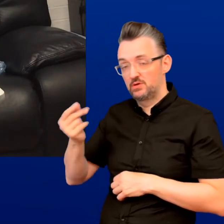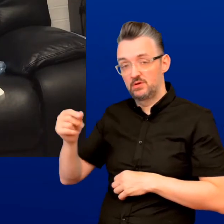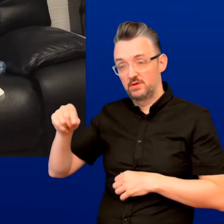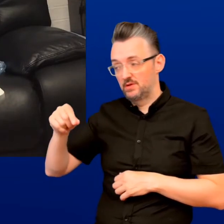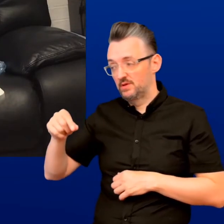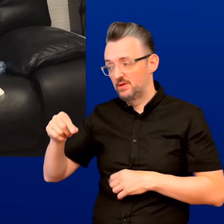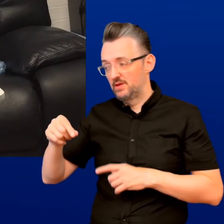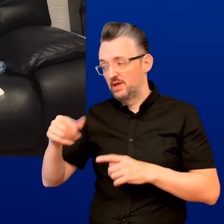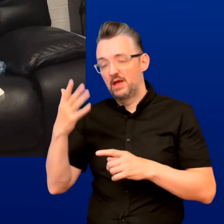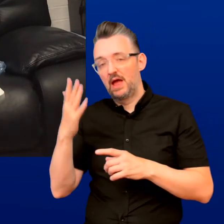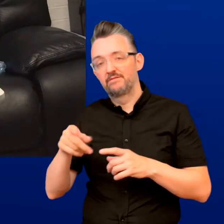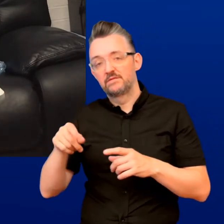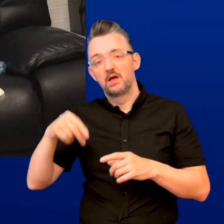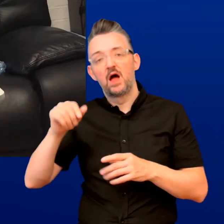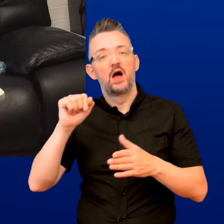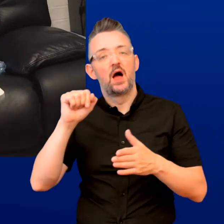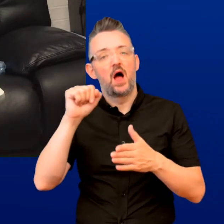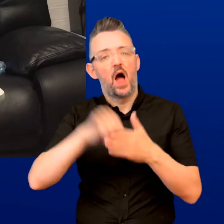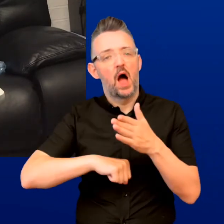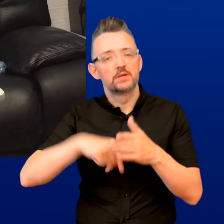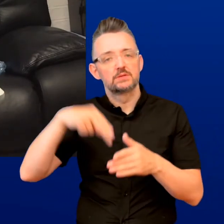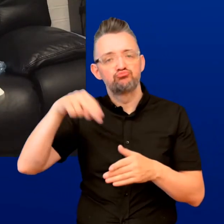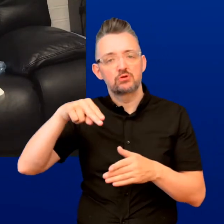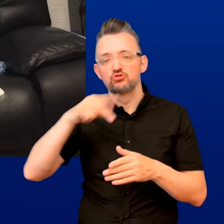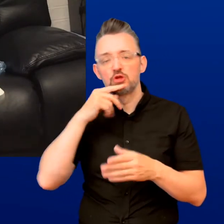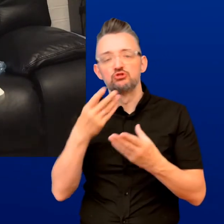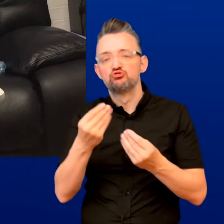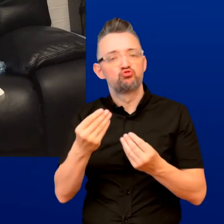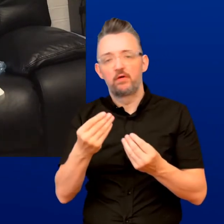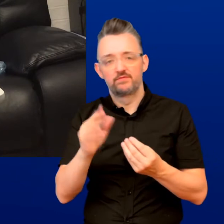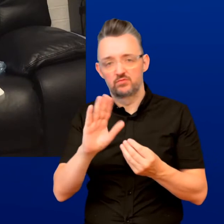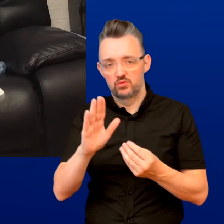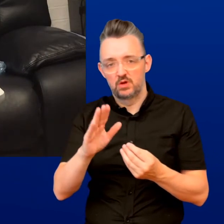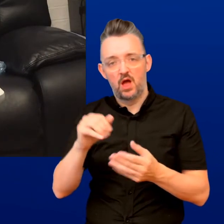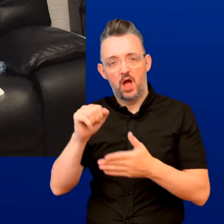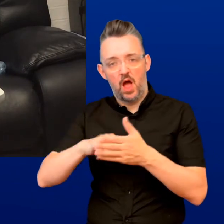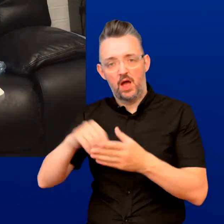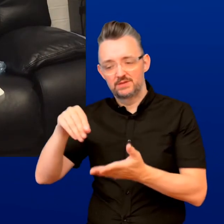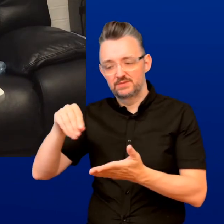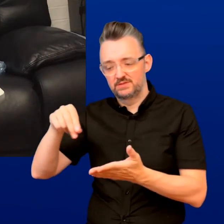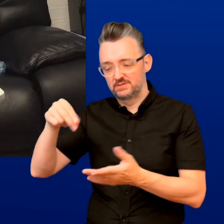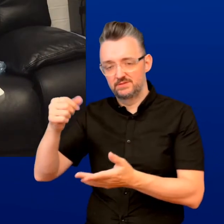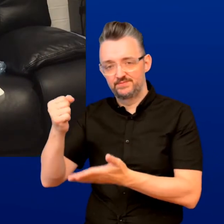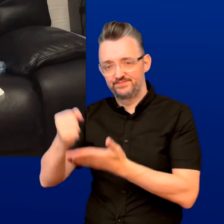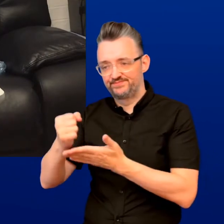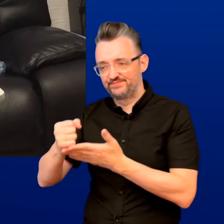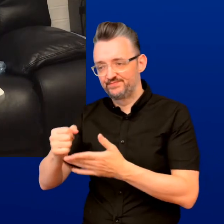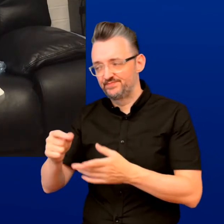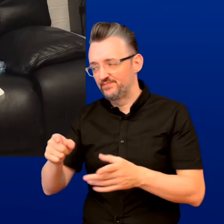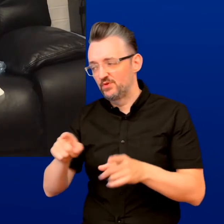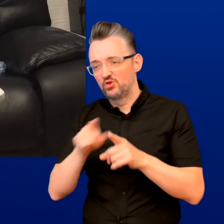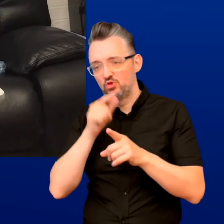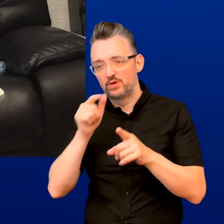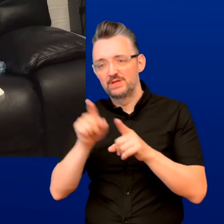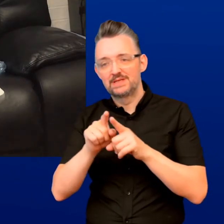it has to be a hard brush not a soft brush like a makeup brush.